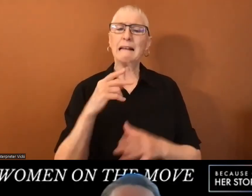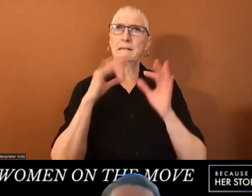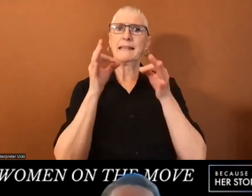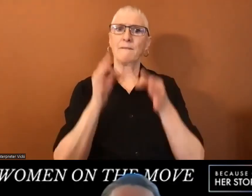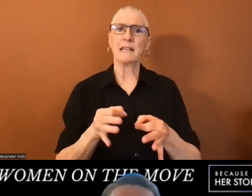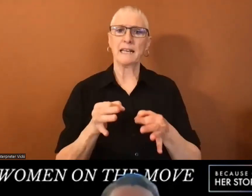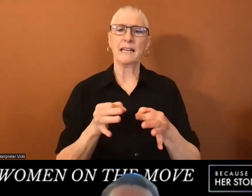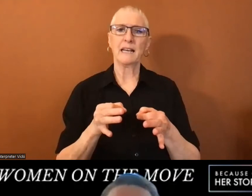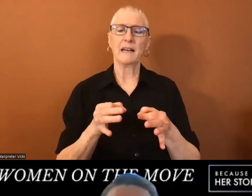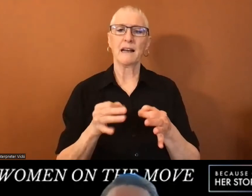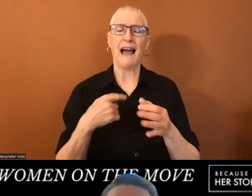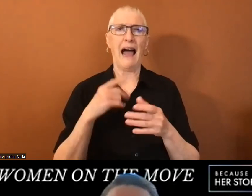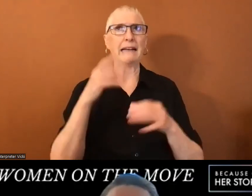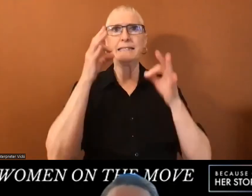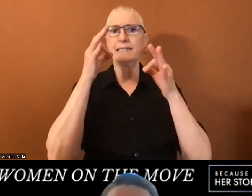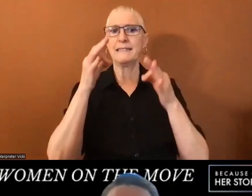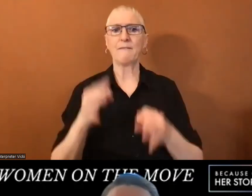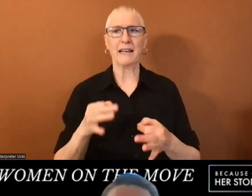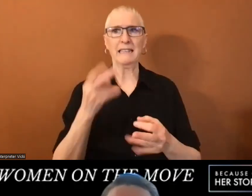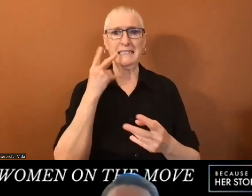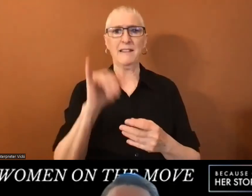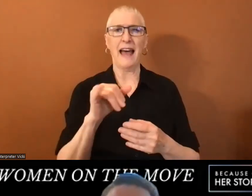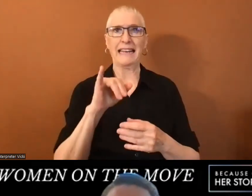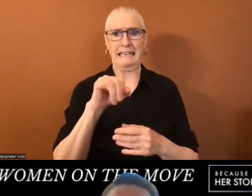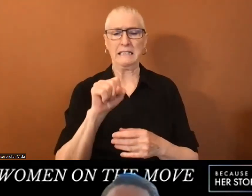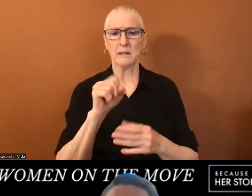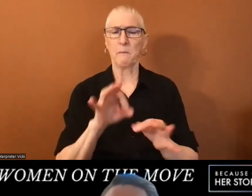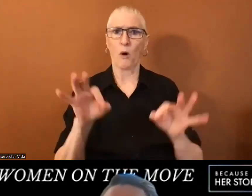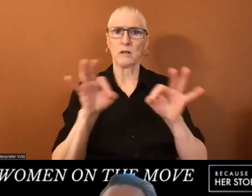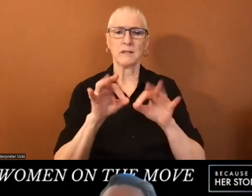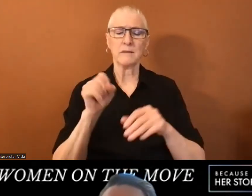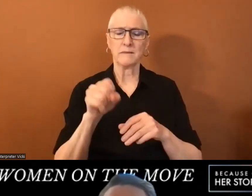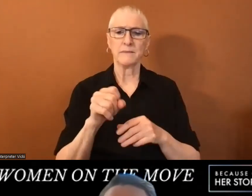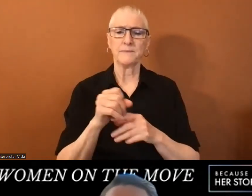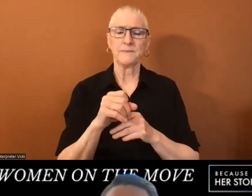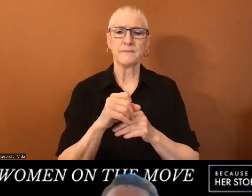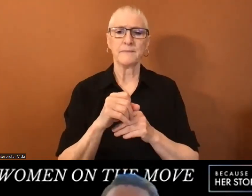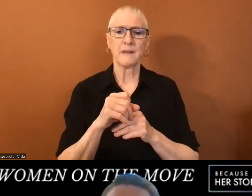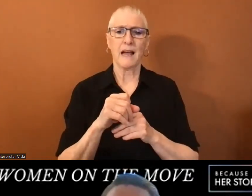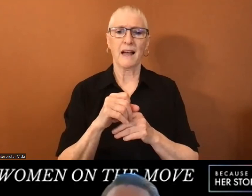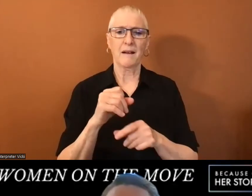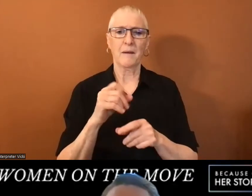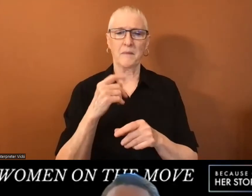I mean I could definitely see that being a thing. I'm sure that when, you know, different scientists